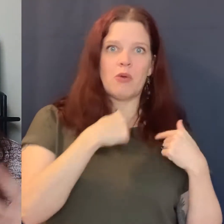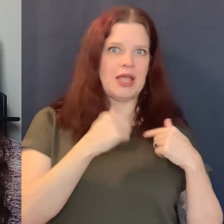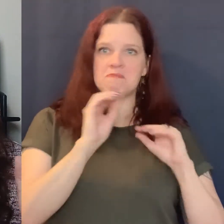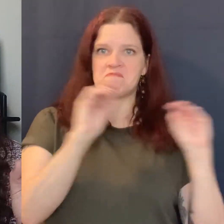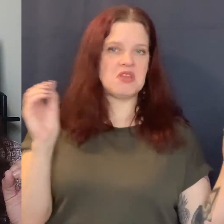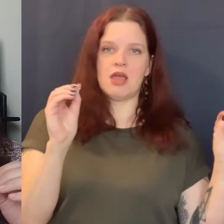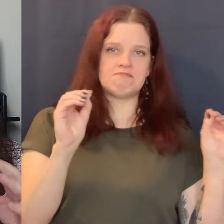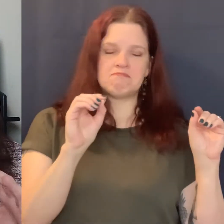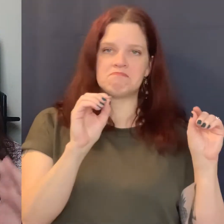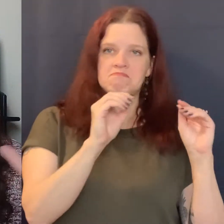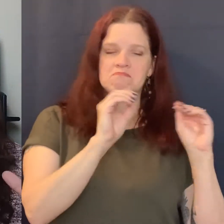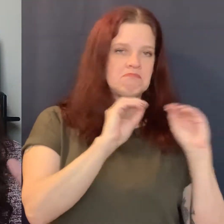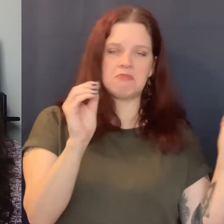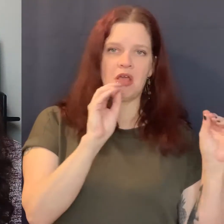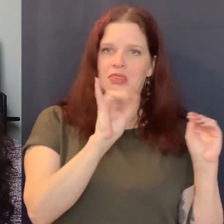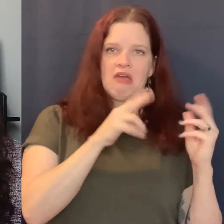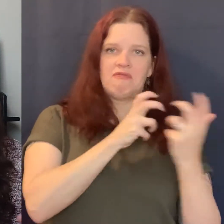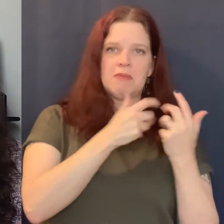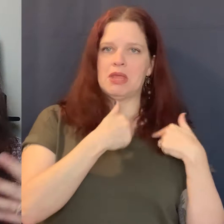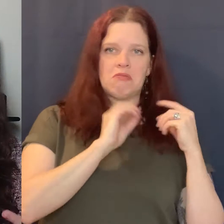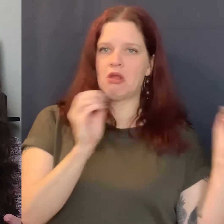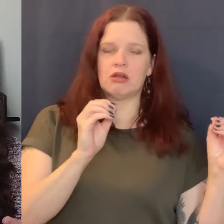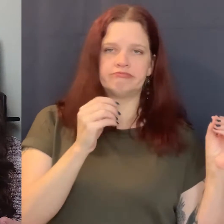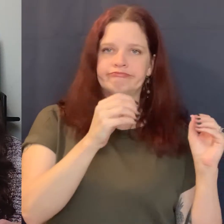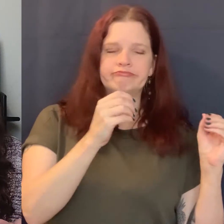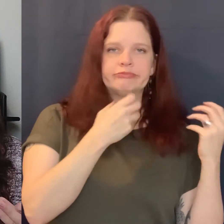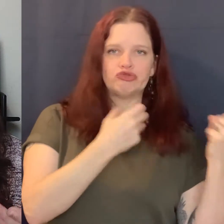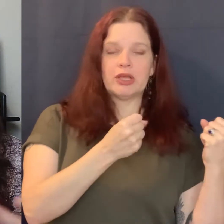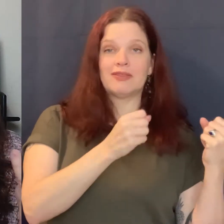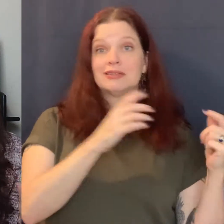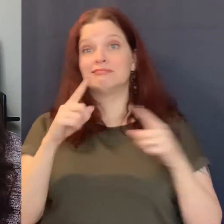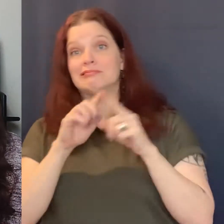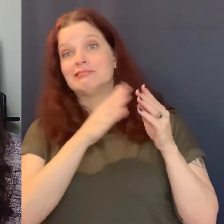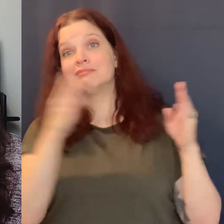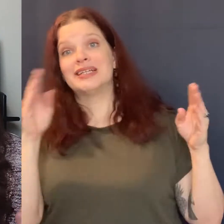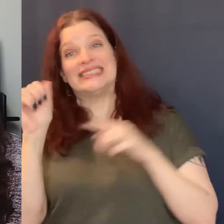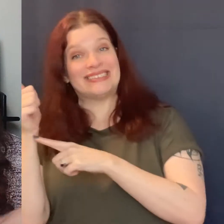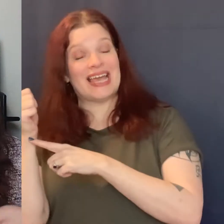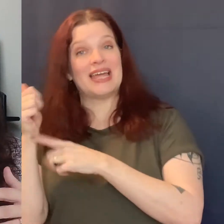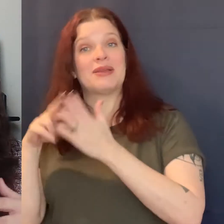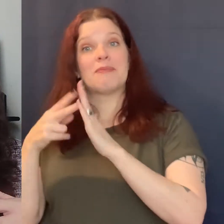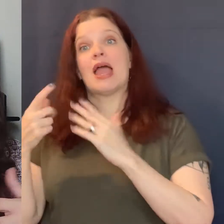So a zero would be that "I have none of these skills at all. I don't really express this strength in my life" And then ten would be,